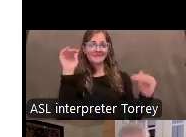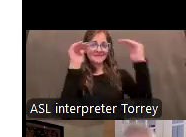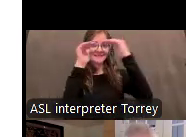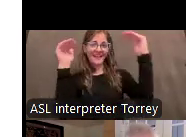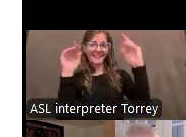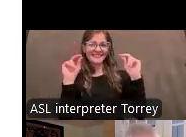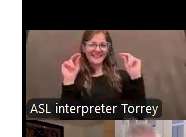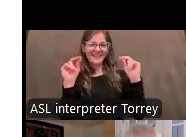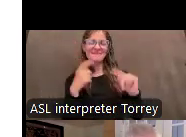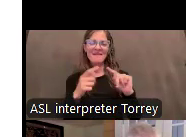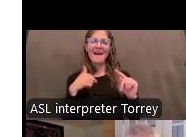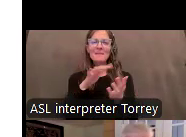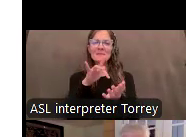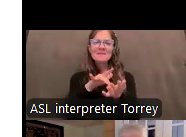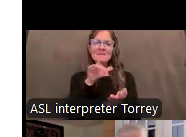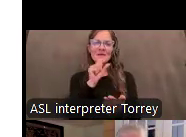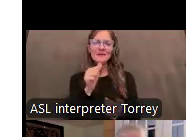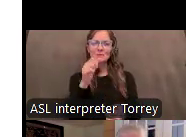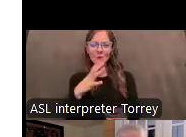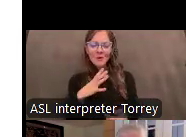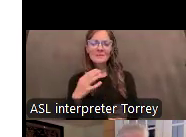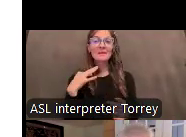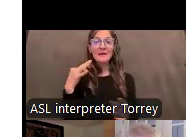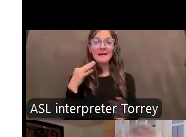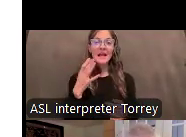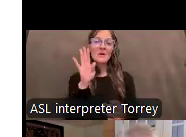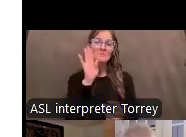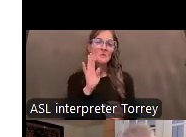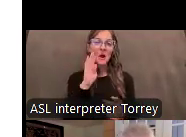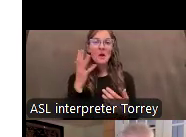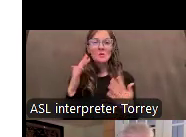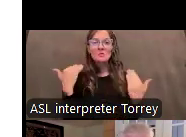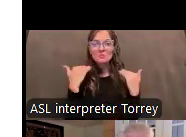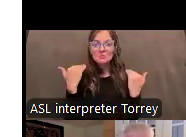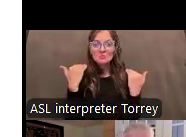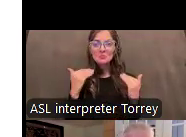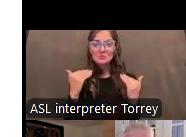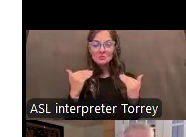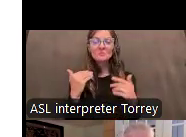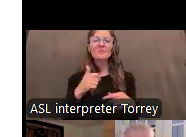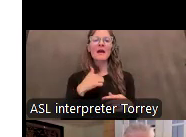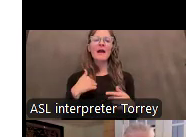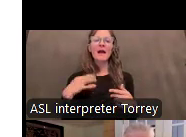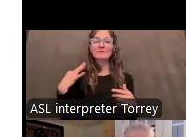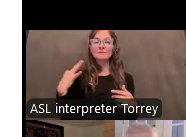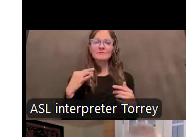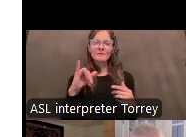with shoulder length brownish brown hair. I have a ivory blouse on with a small pattern